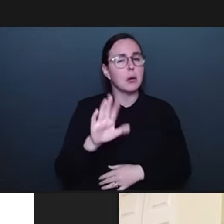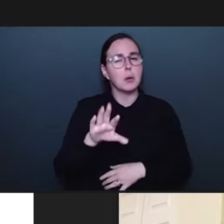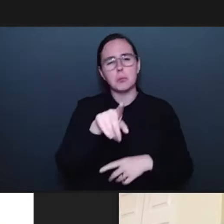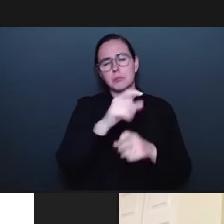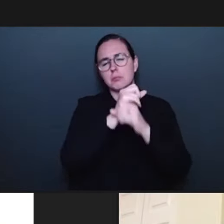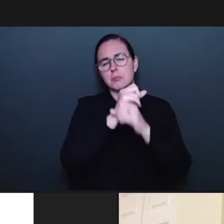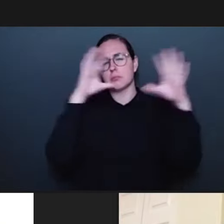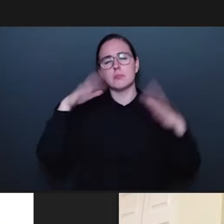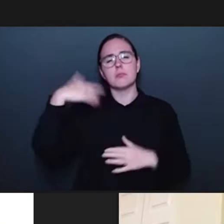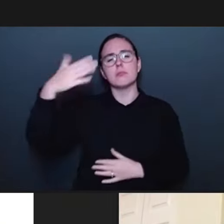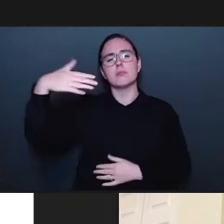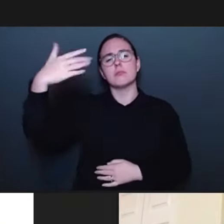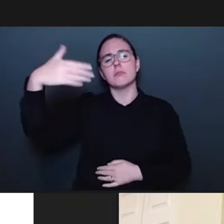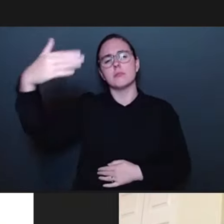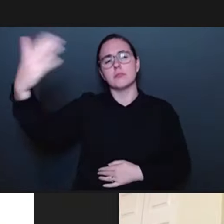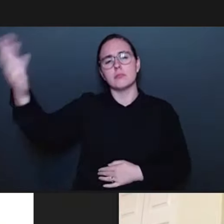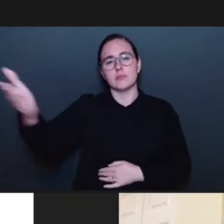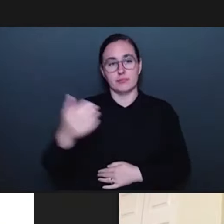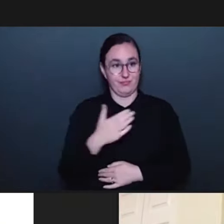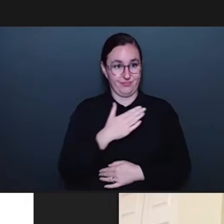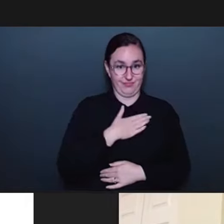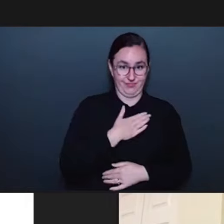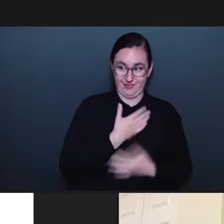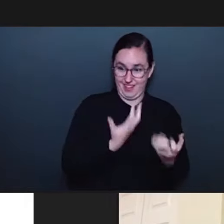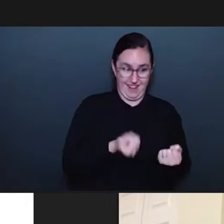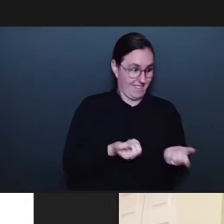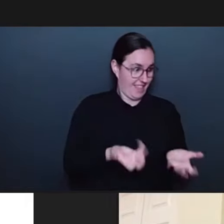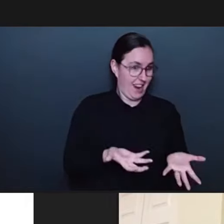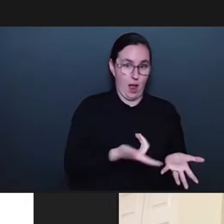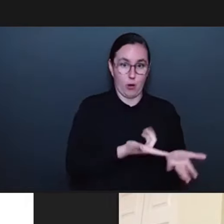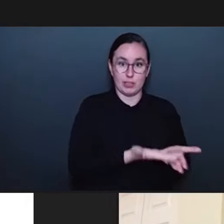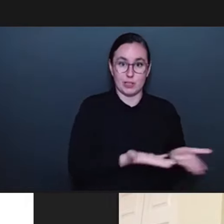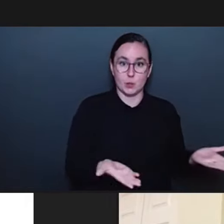due to the climate crisis, what are the potential conflicts? But again, it's a solution. How can we